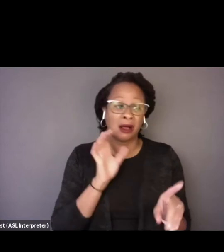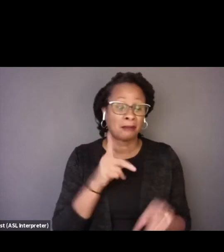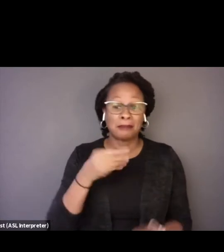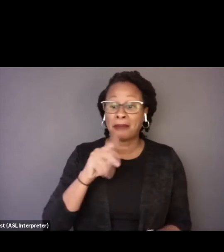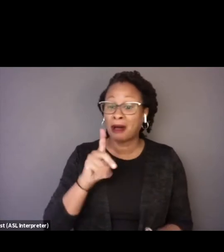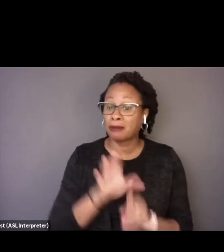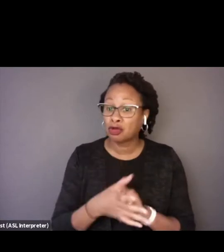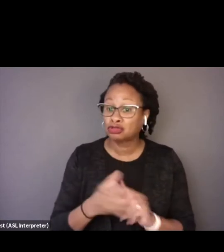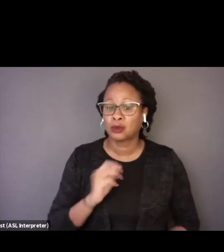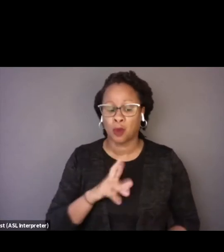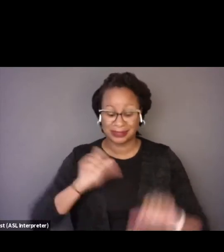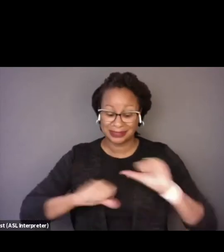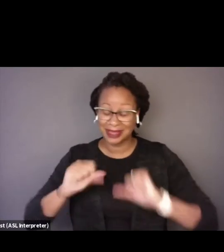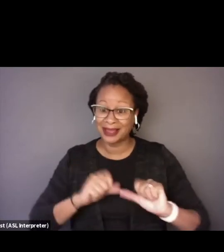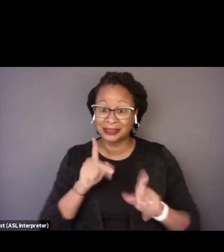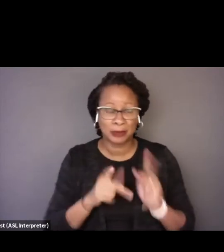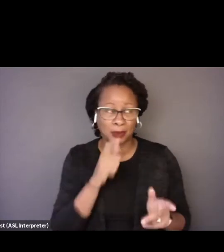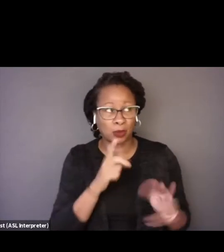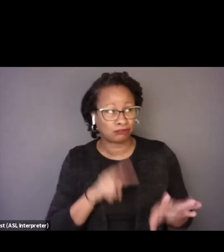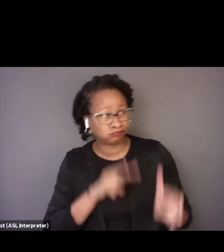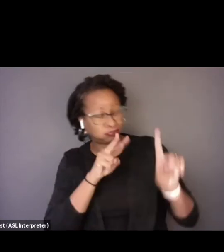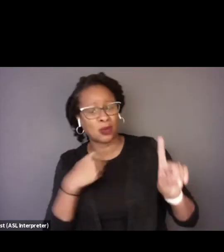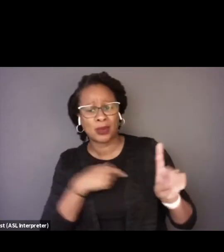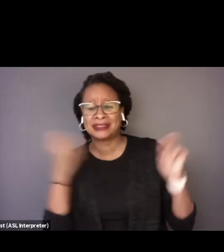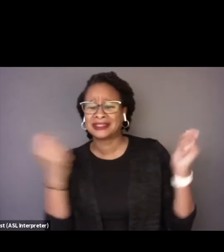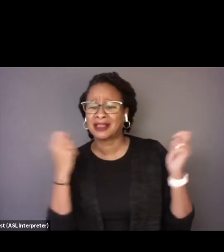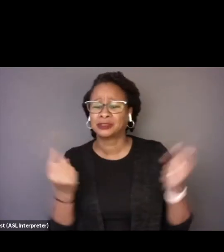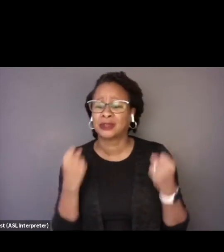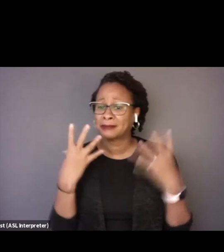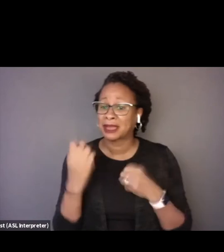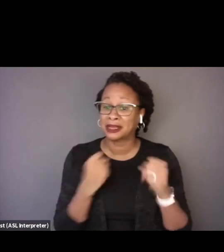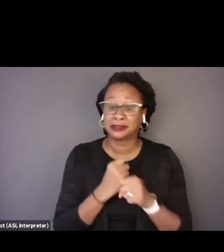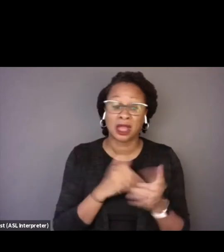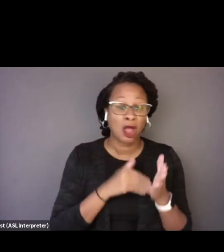who we've been celebrating for generations. But a lot of times they don't ask the hard questions